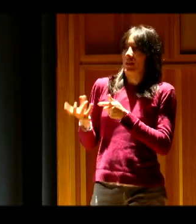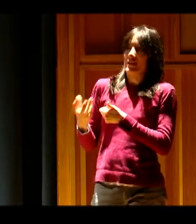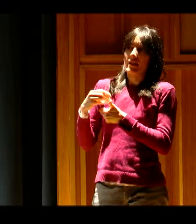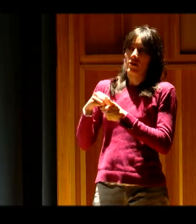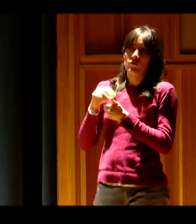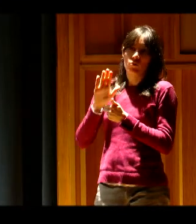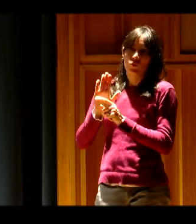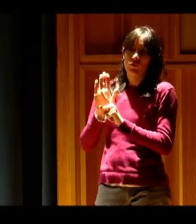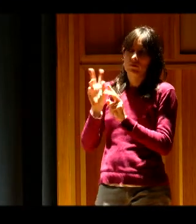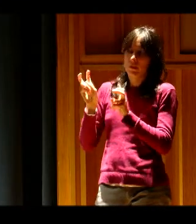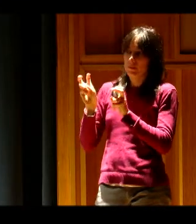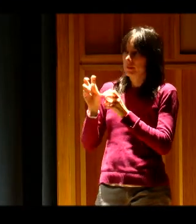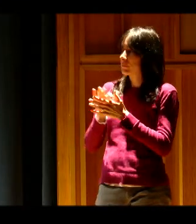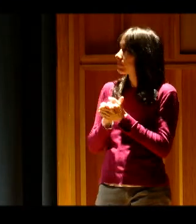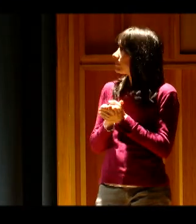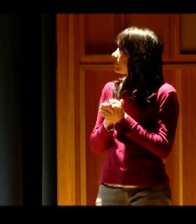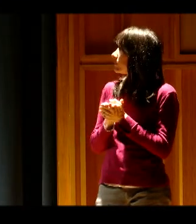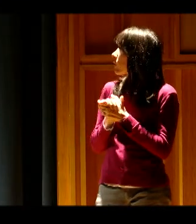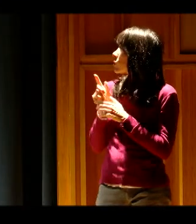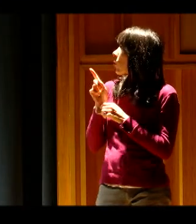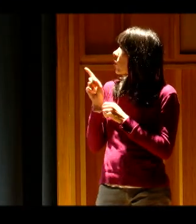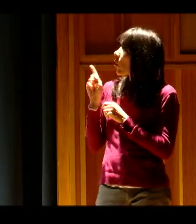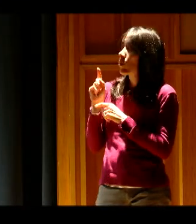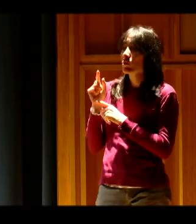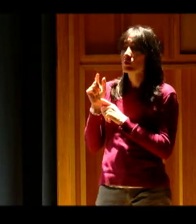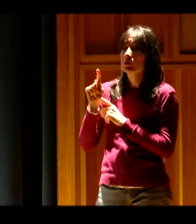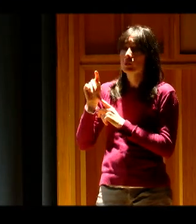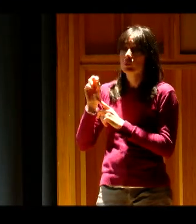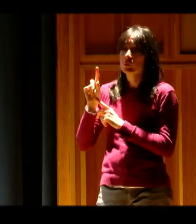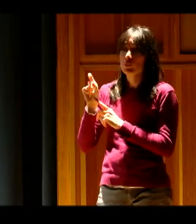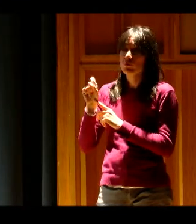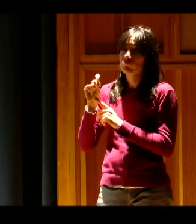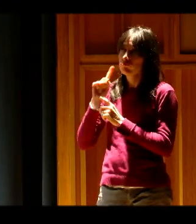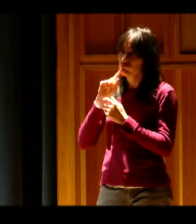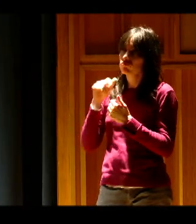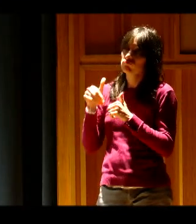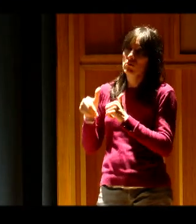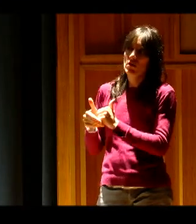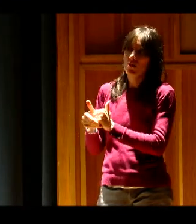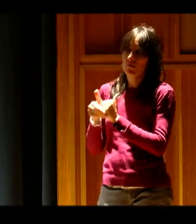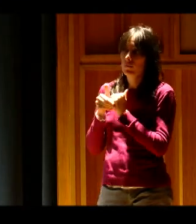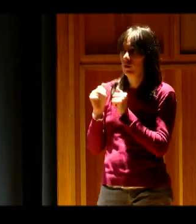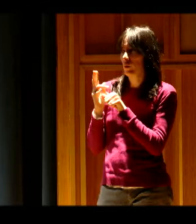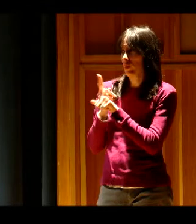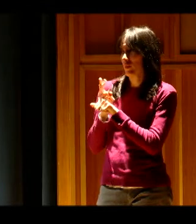These creative green tools have been really helpful for us. We've been working with them for over a decade.